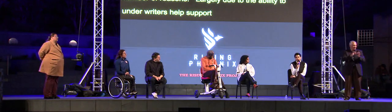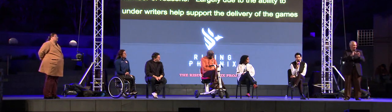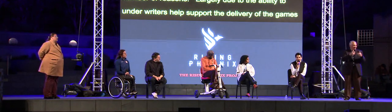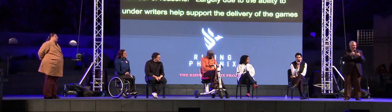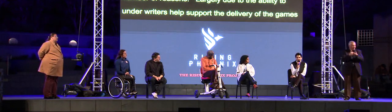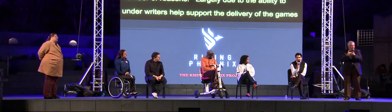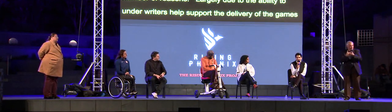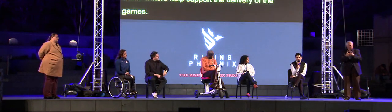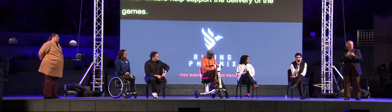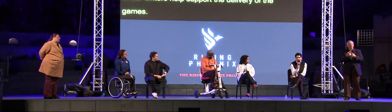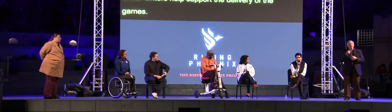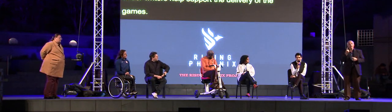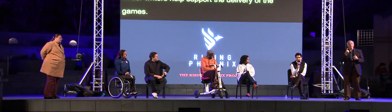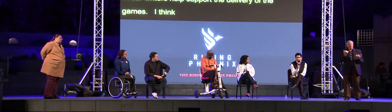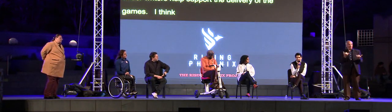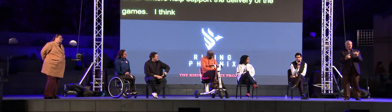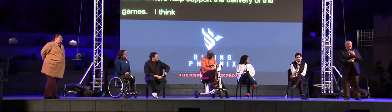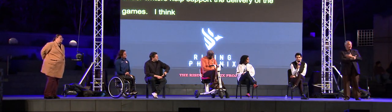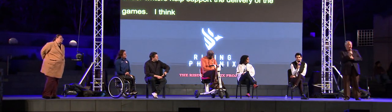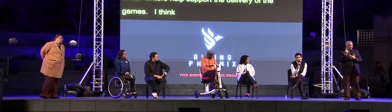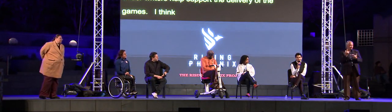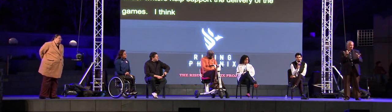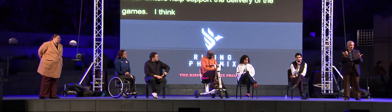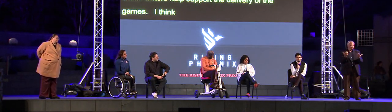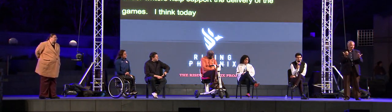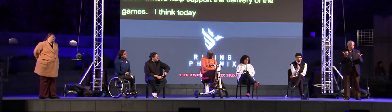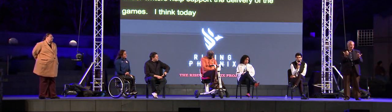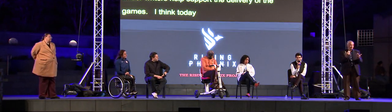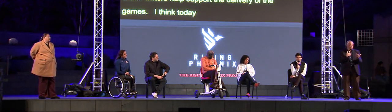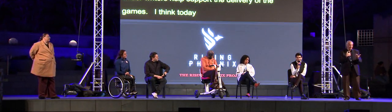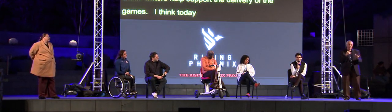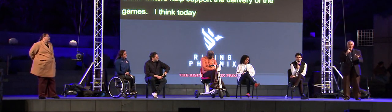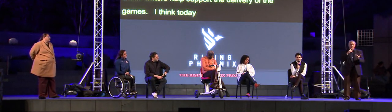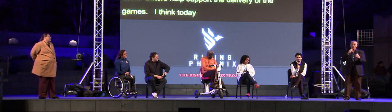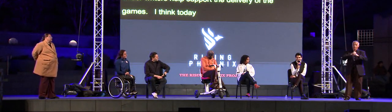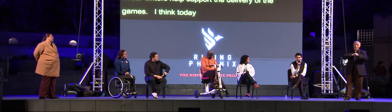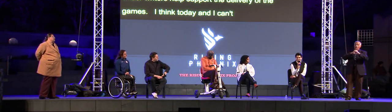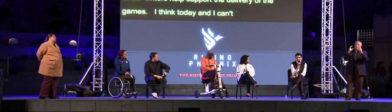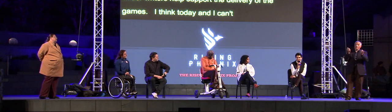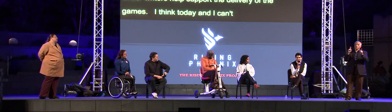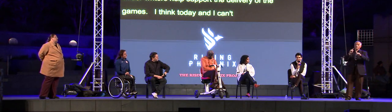I think today-- and I can't even imagine what it's going to be six years from now.